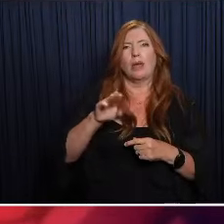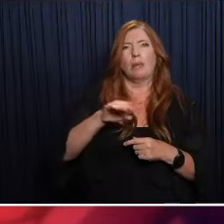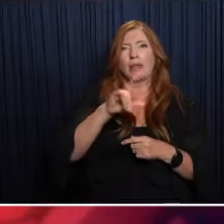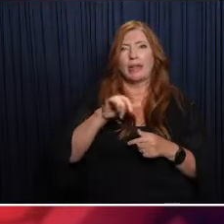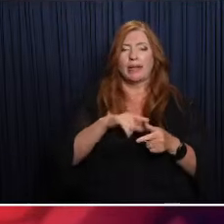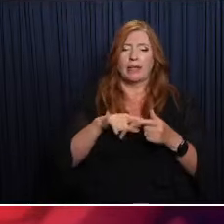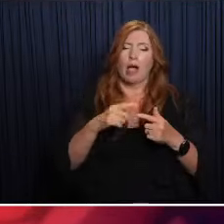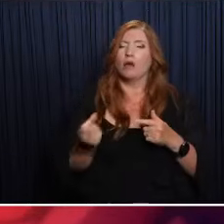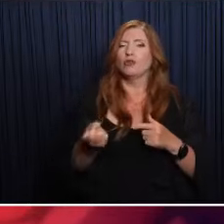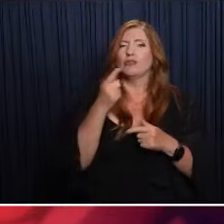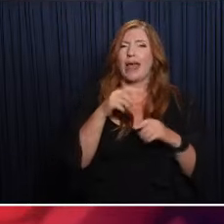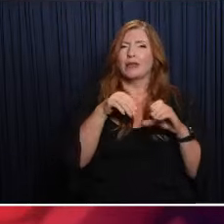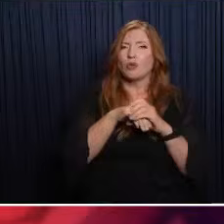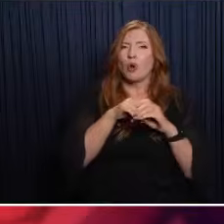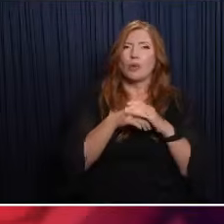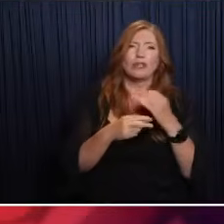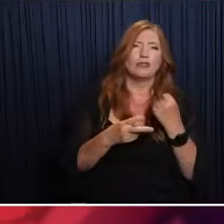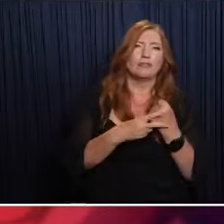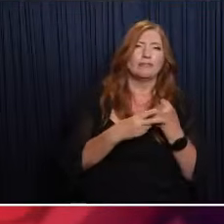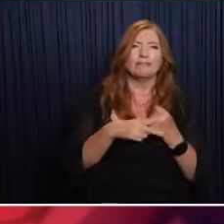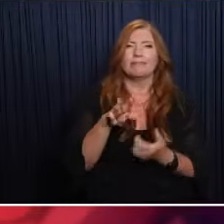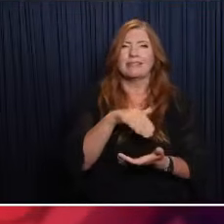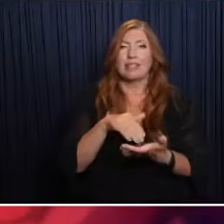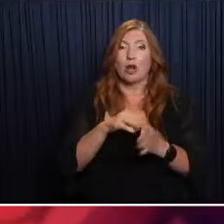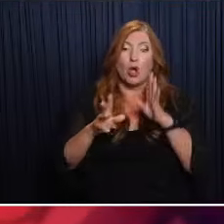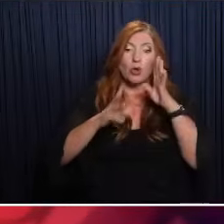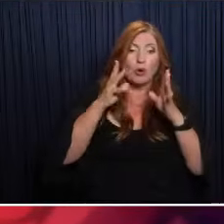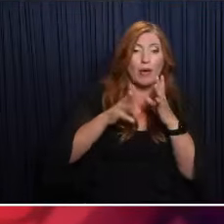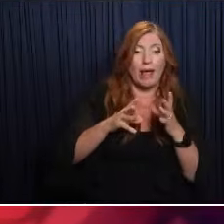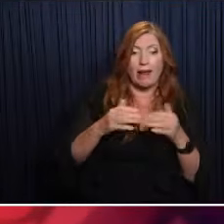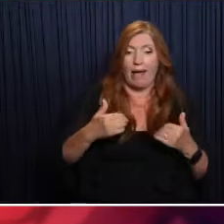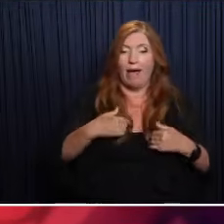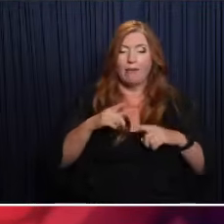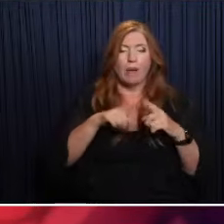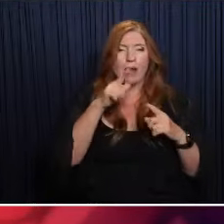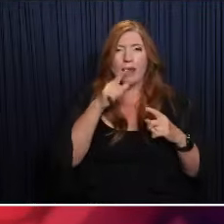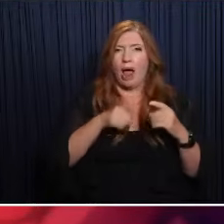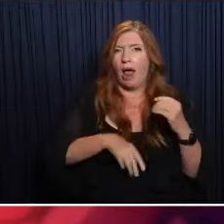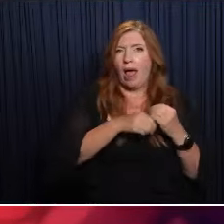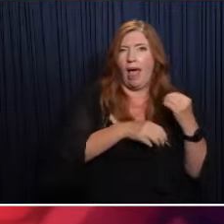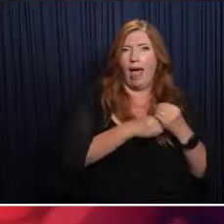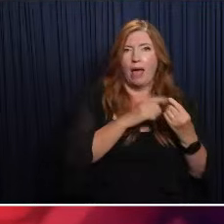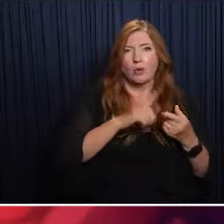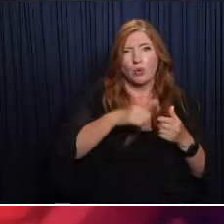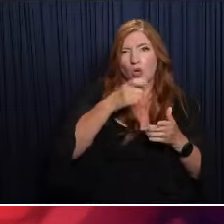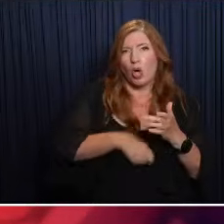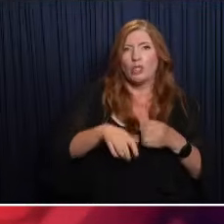ENERGY, MORE COMPUTABILITY AND HAVE AN HONEST DISCUSSION ABOUT